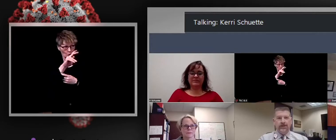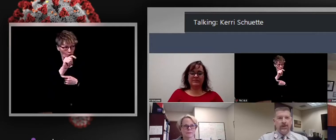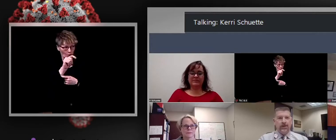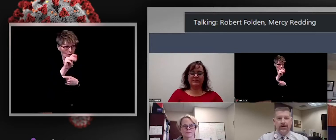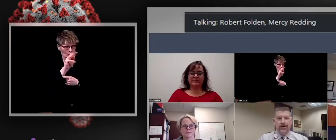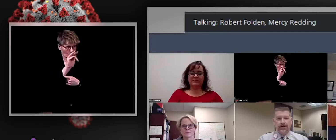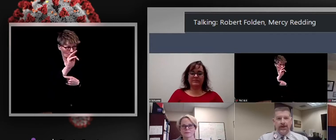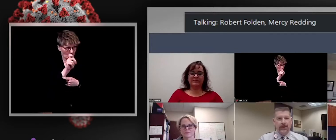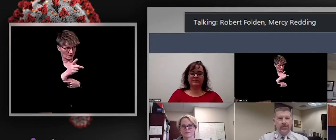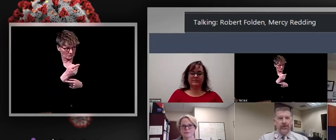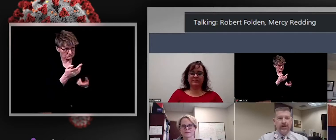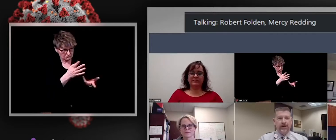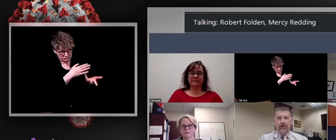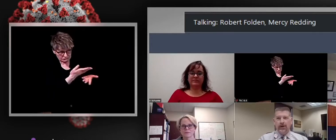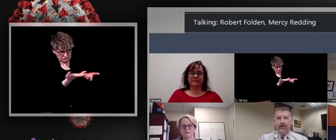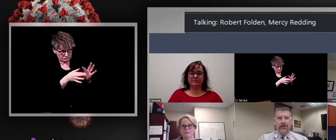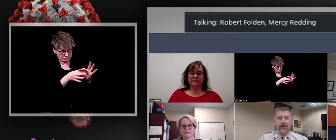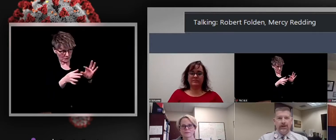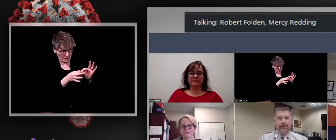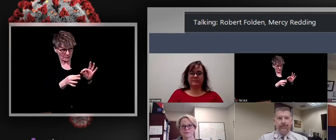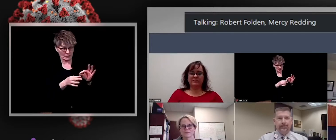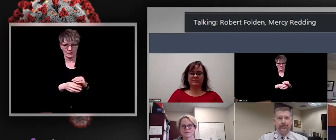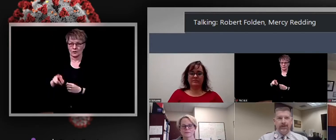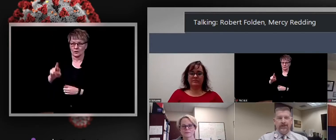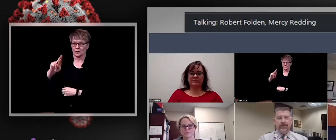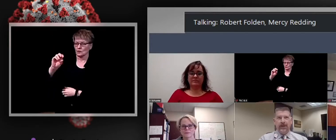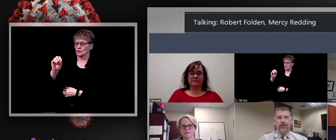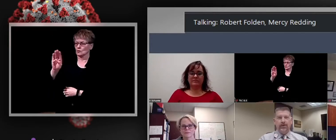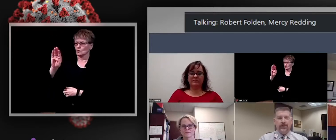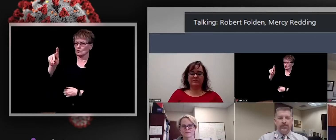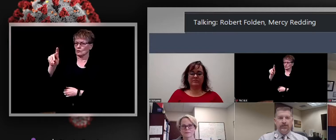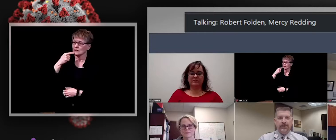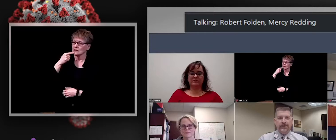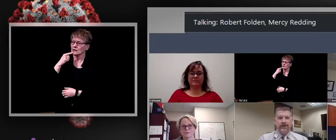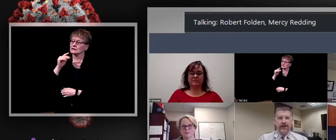Just a reminder, Donnell, I appreciate your words. This is another one of those moments